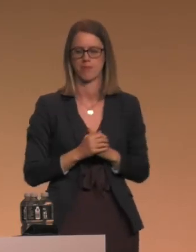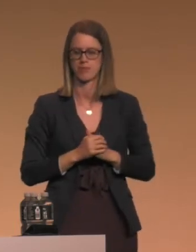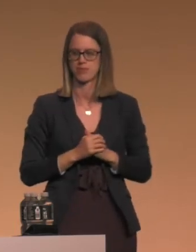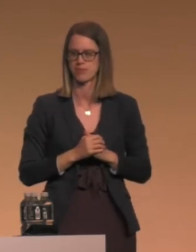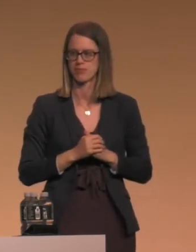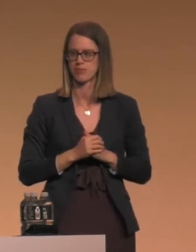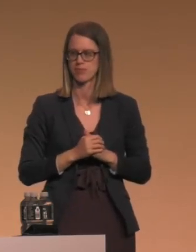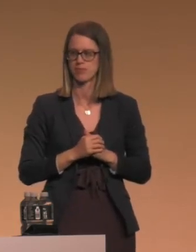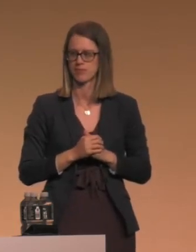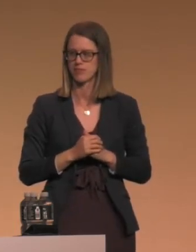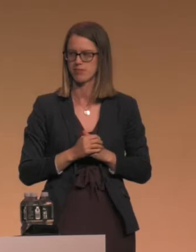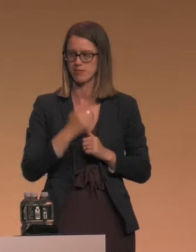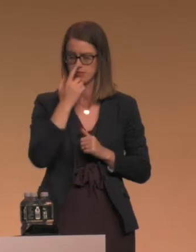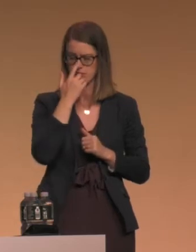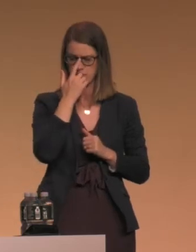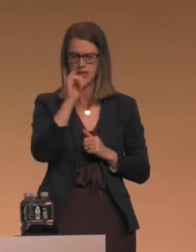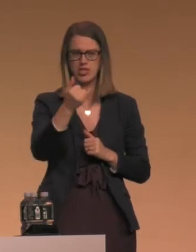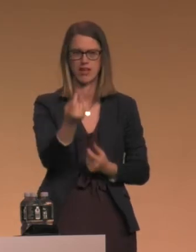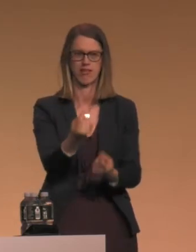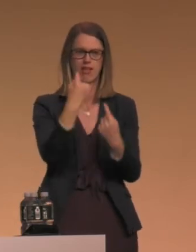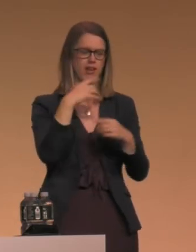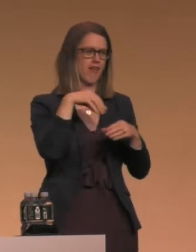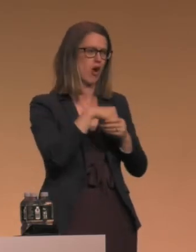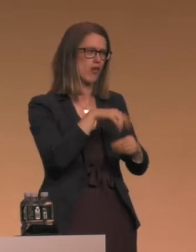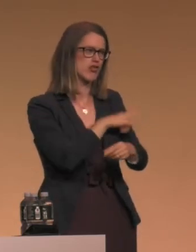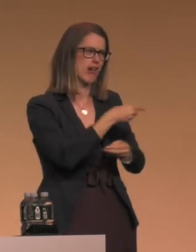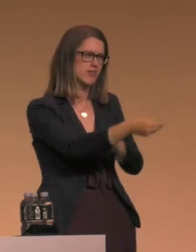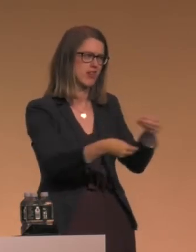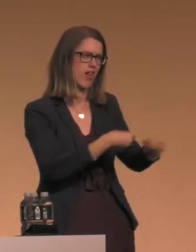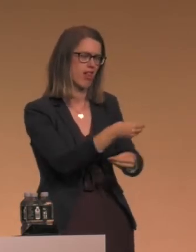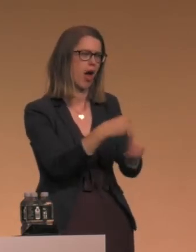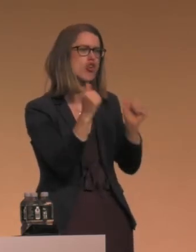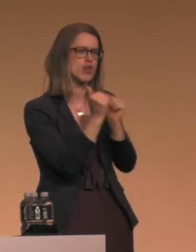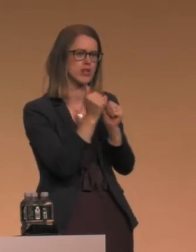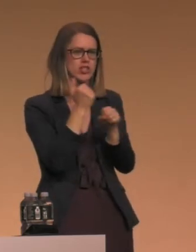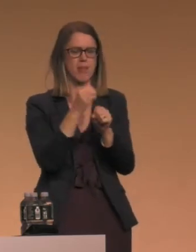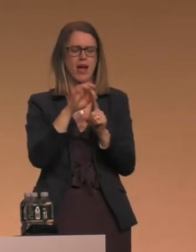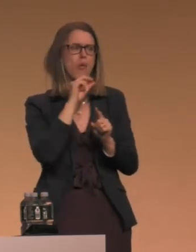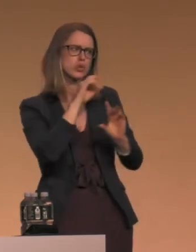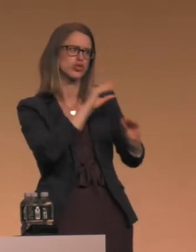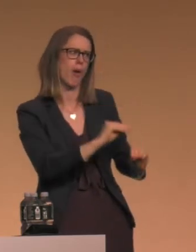Jay also confesses to being involved with a drug deal and agrees with the GP to stop doing that.